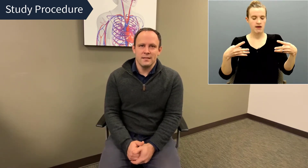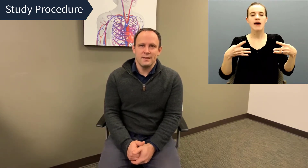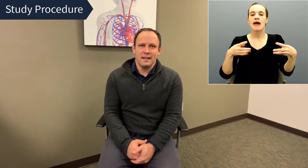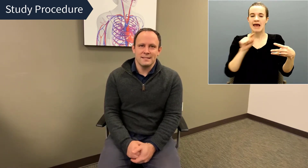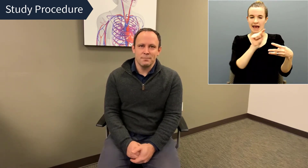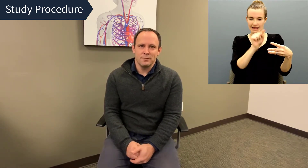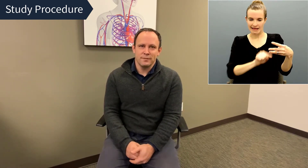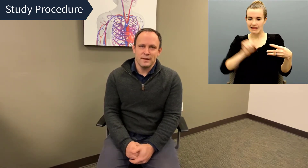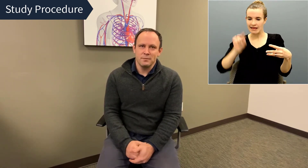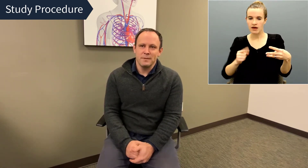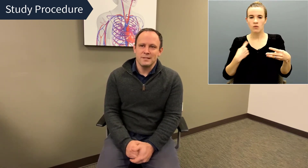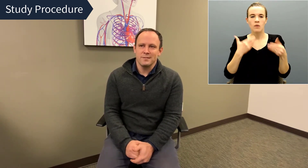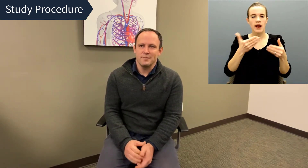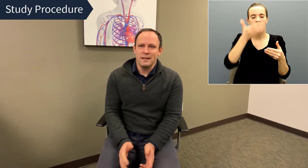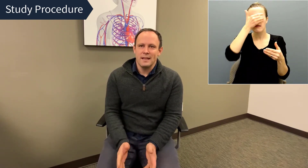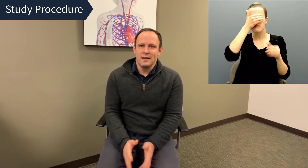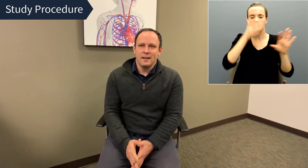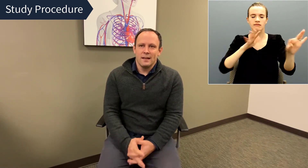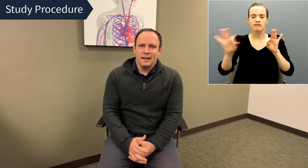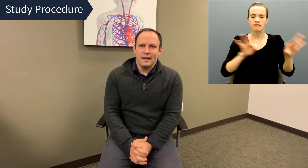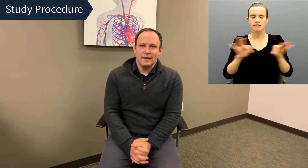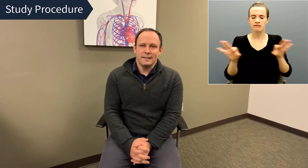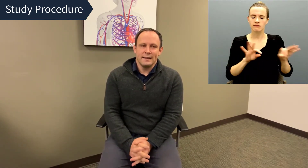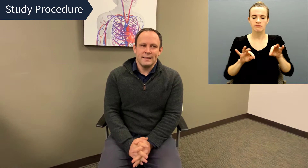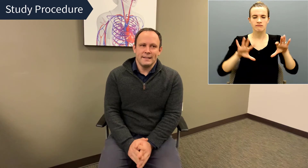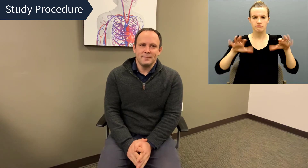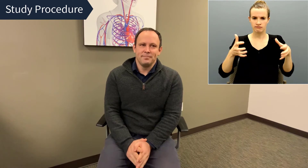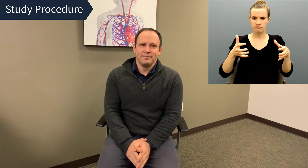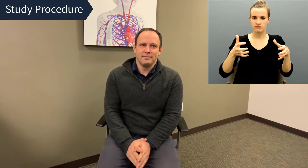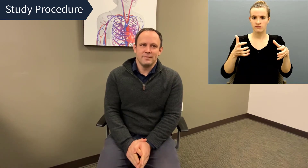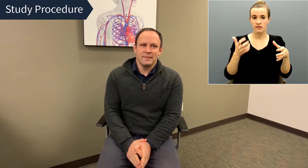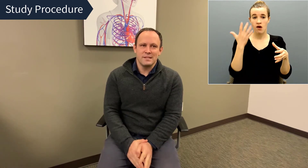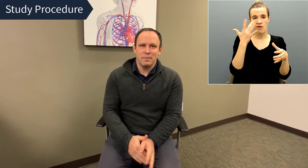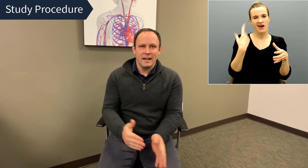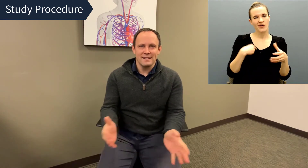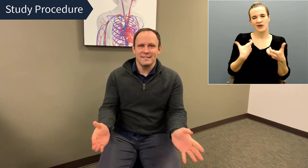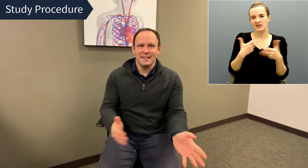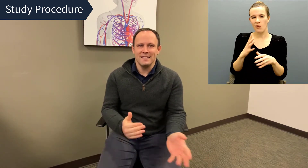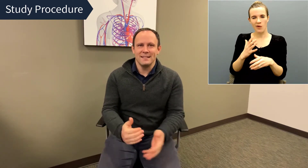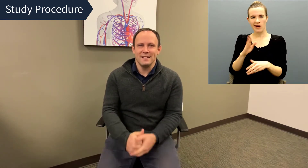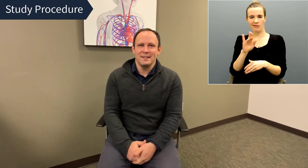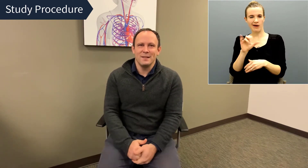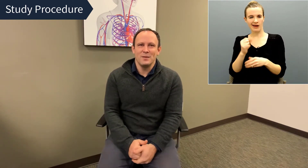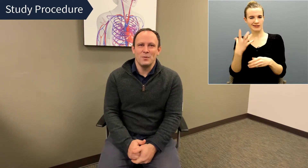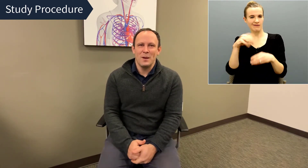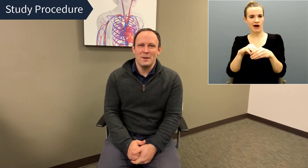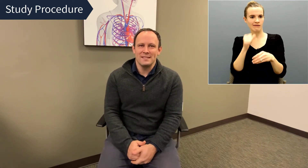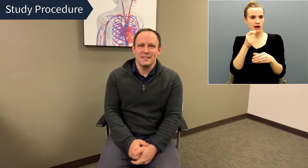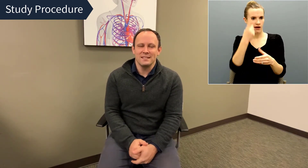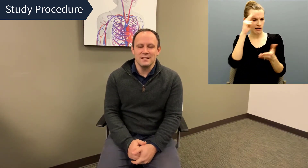that sample to make sure that we had less bias in in the way we selected